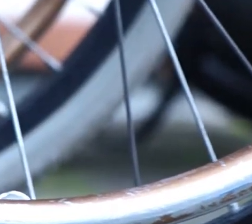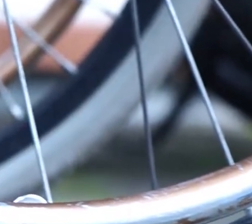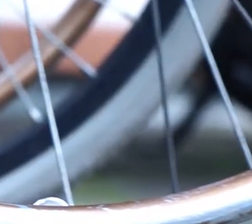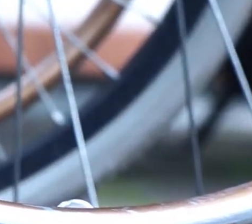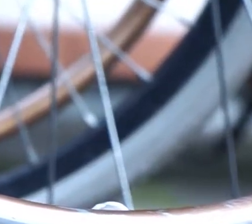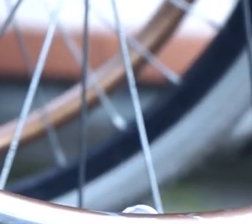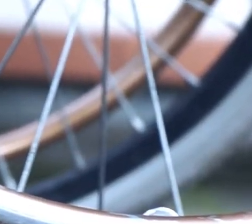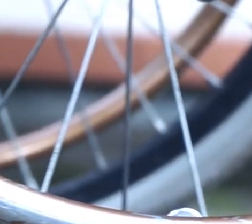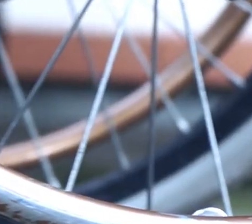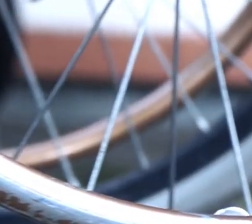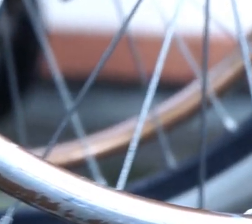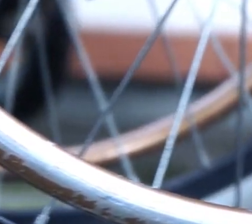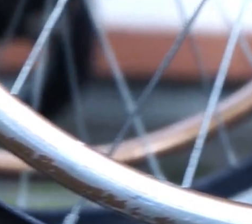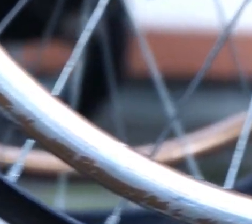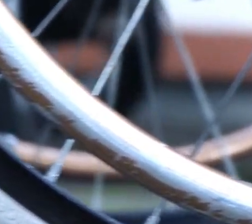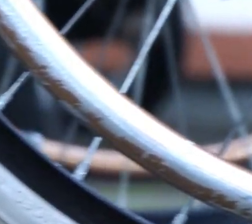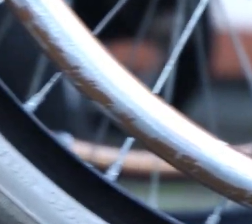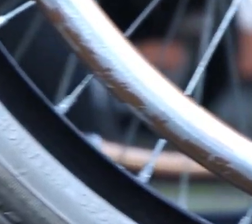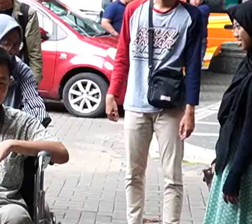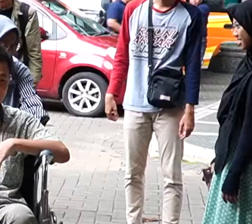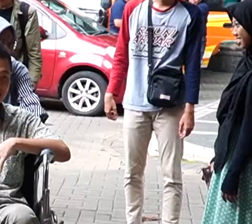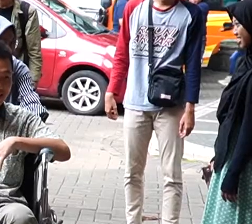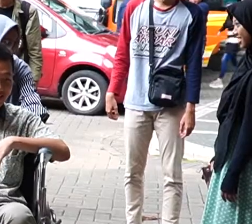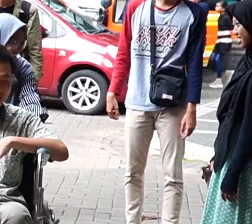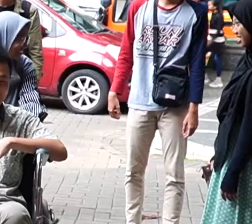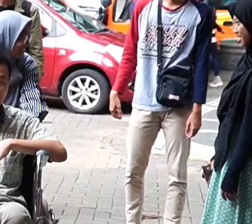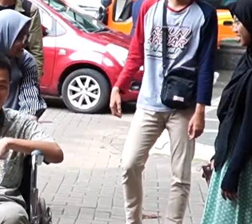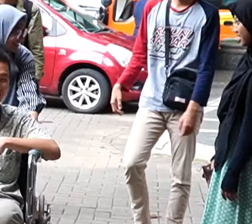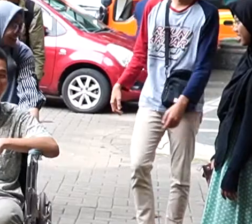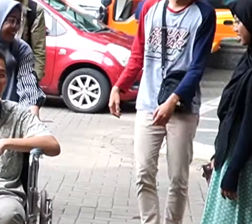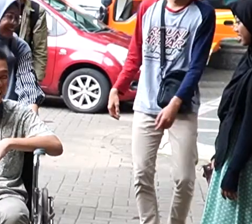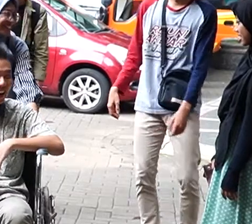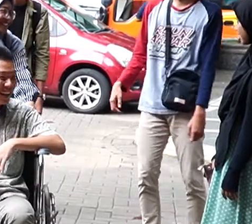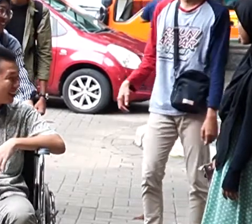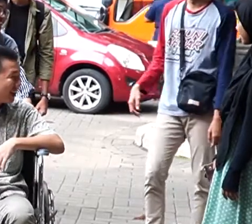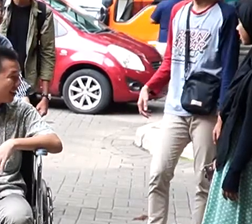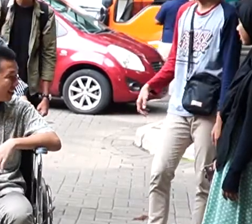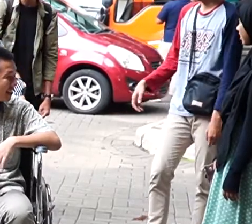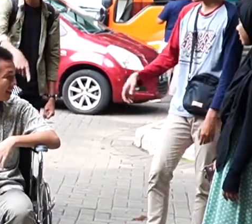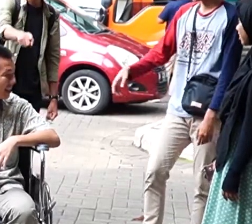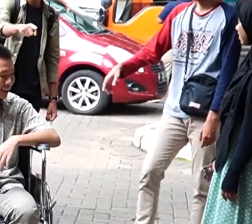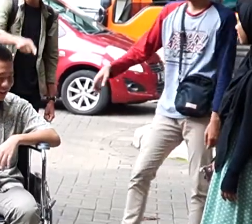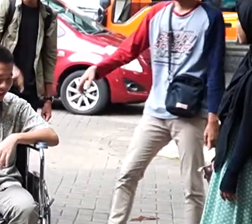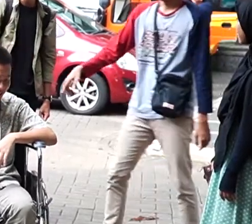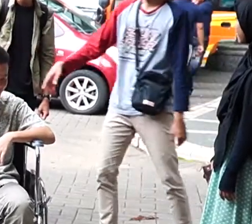PSLD also continues to develop a sensitive culture of fulfilling the rights of people with disabilities